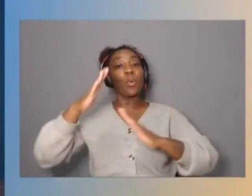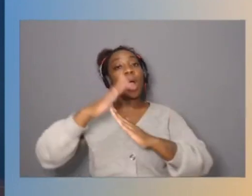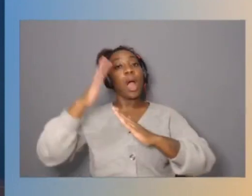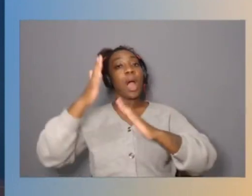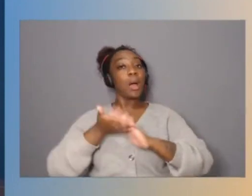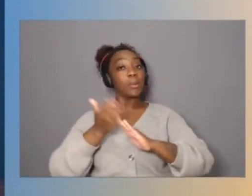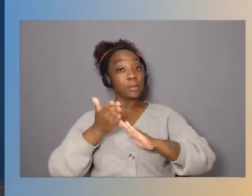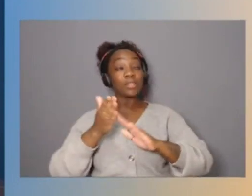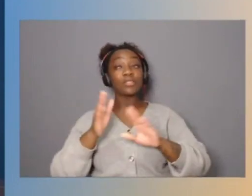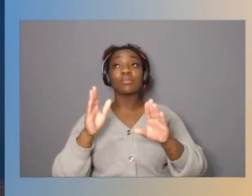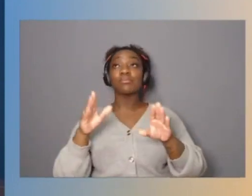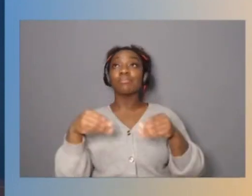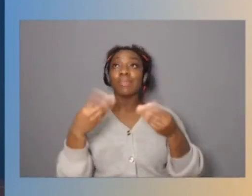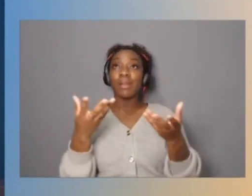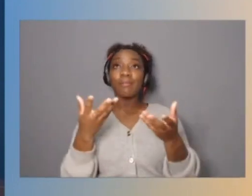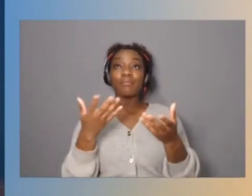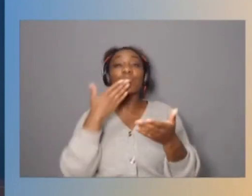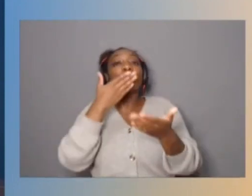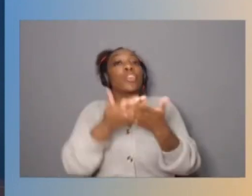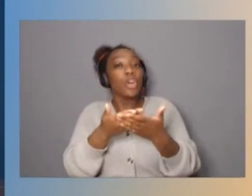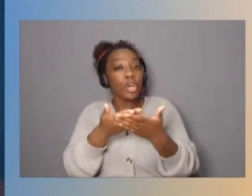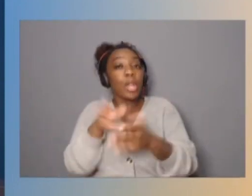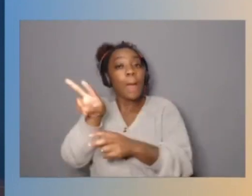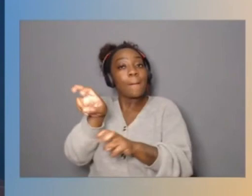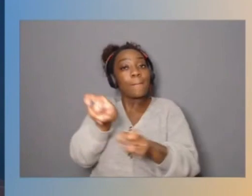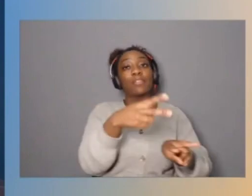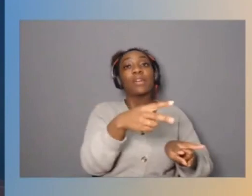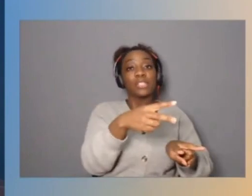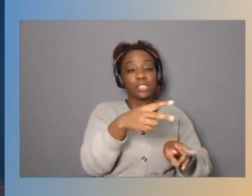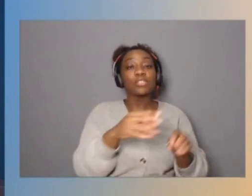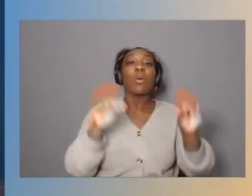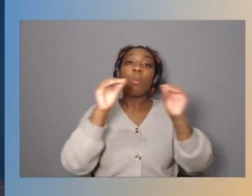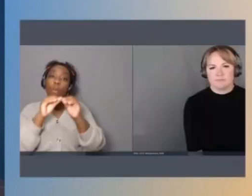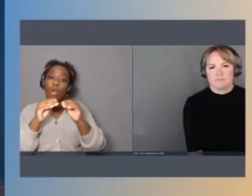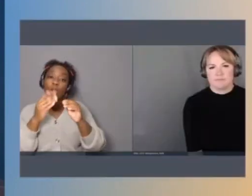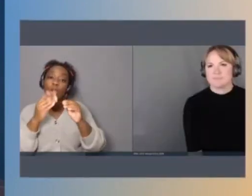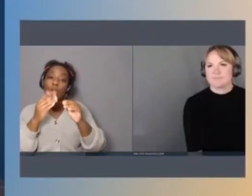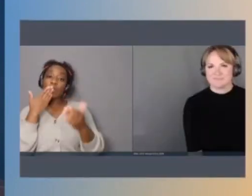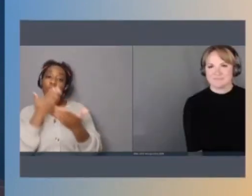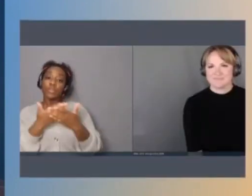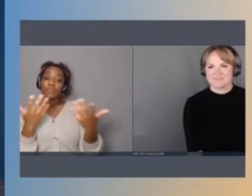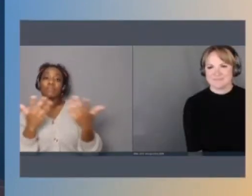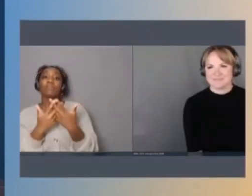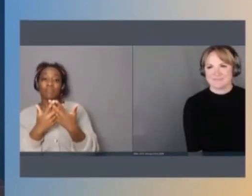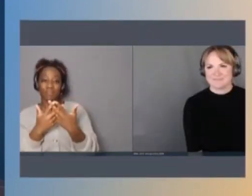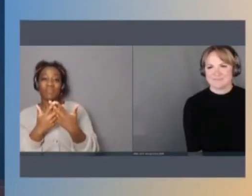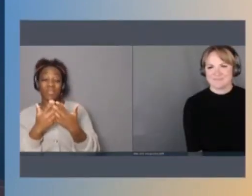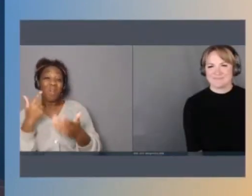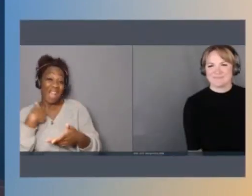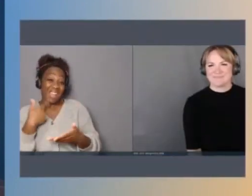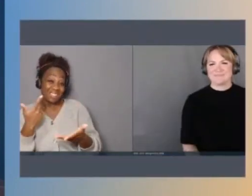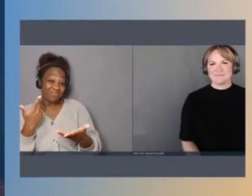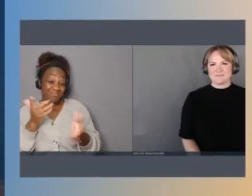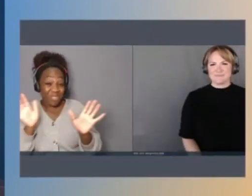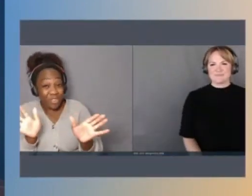good migration score or more suitable migration score. So I would definitely urge everyone to look at that